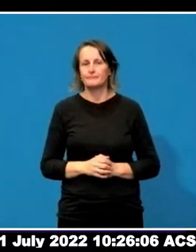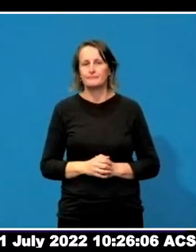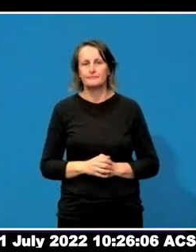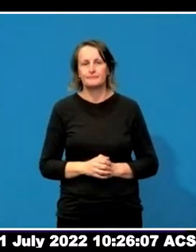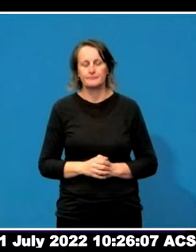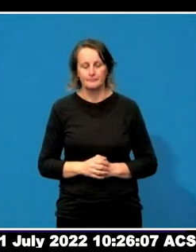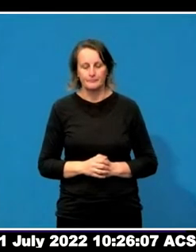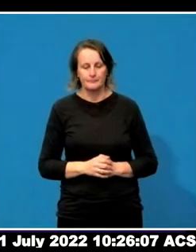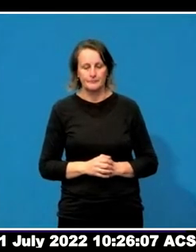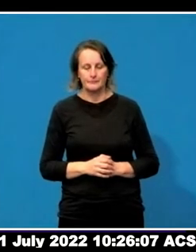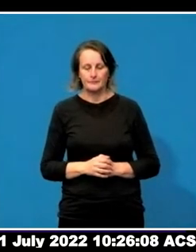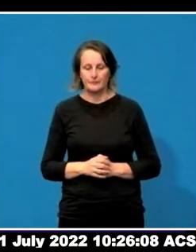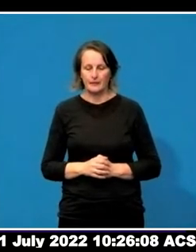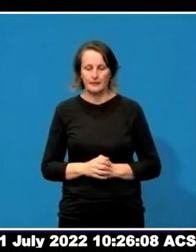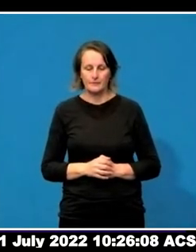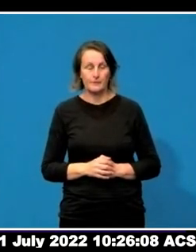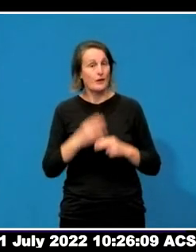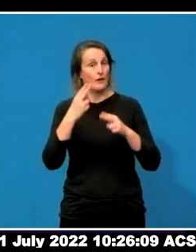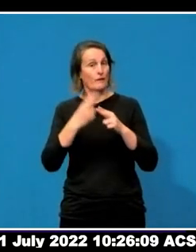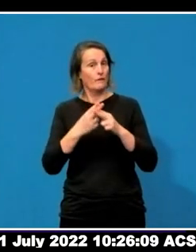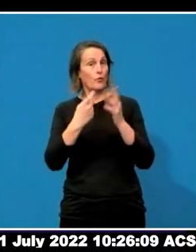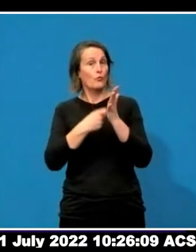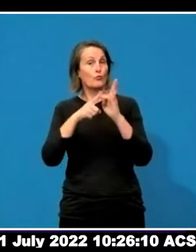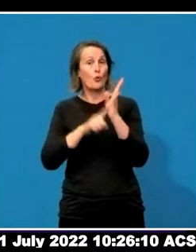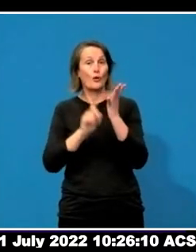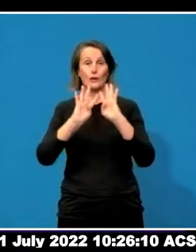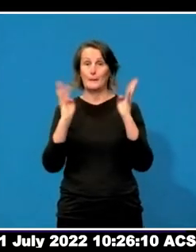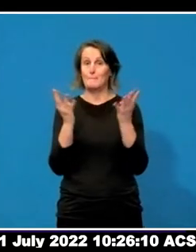The Terms of Reference for the Royal Commission require us to inquire into what